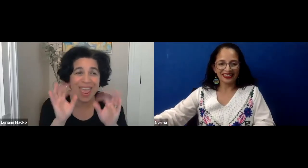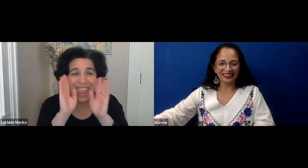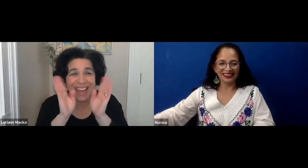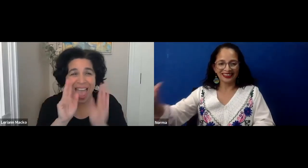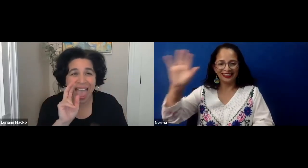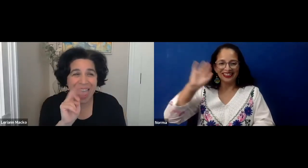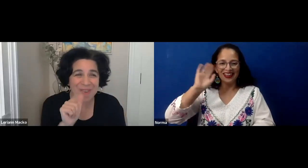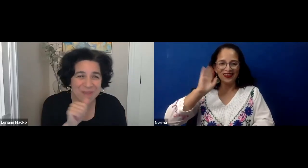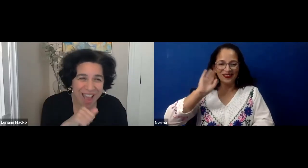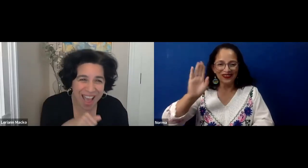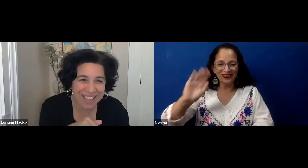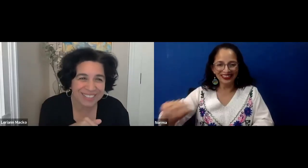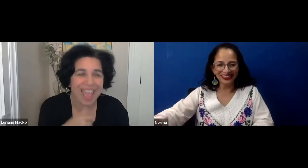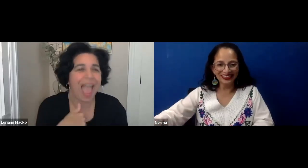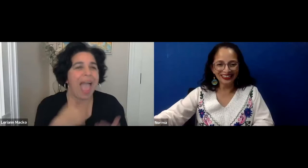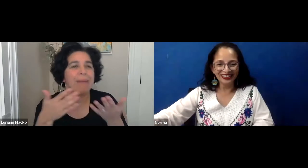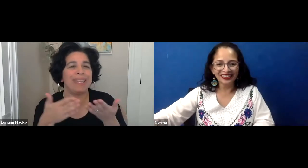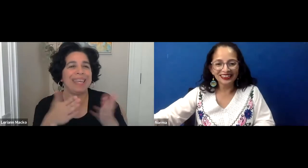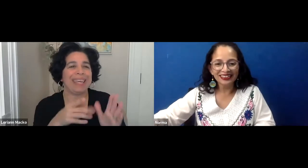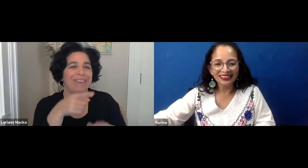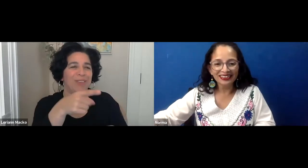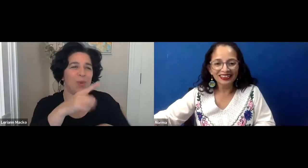Great. Perfect. Hi, Norma.